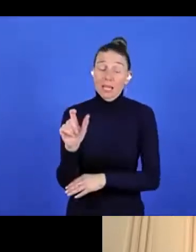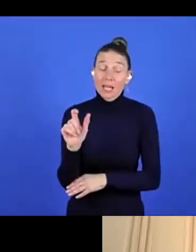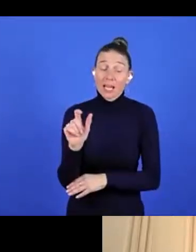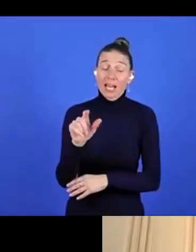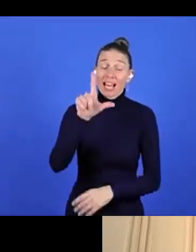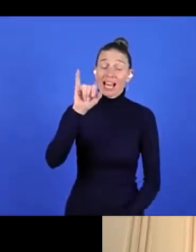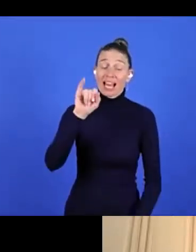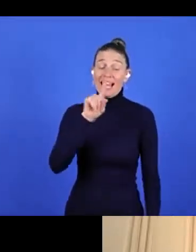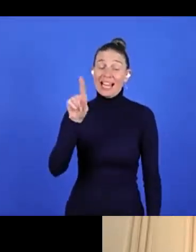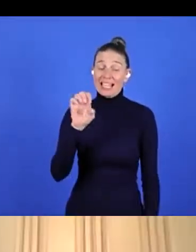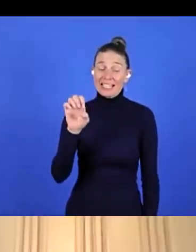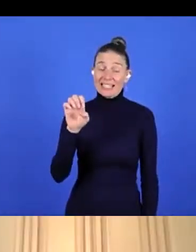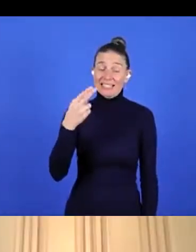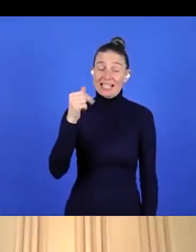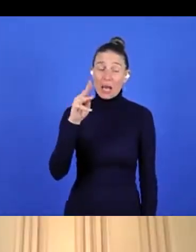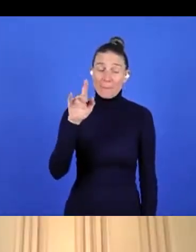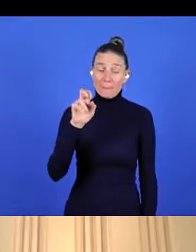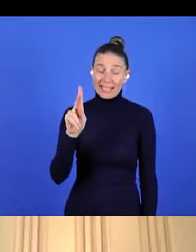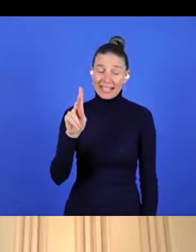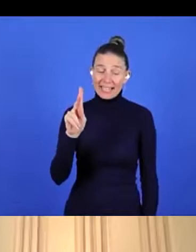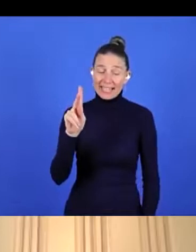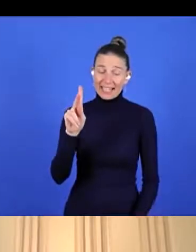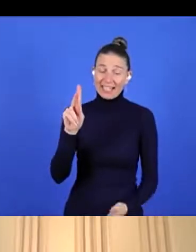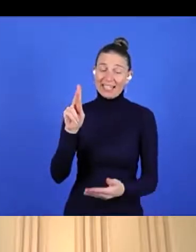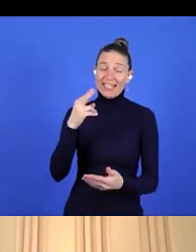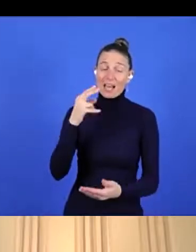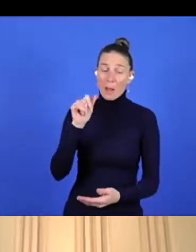. Okay. Our next speaker is